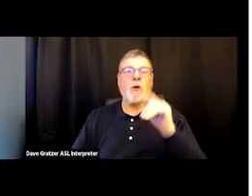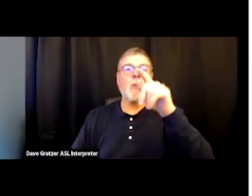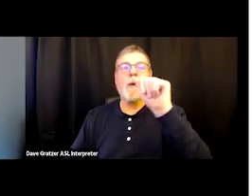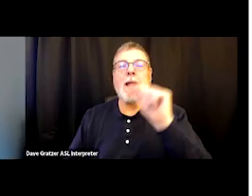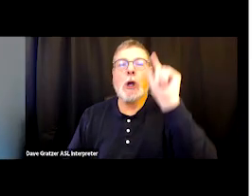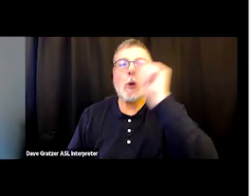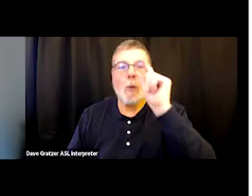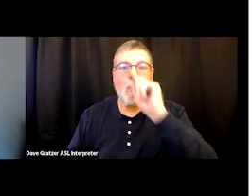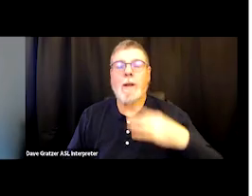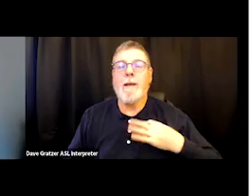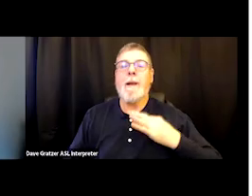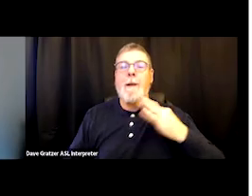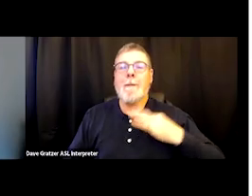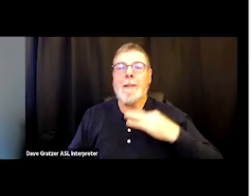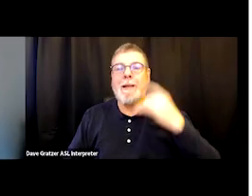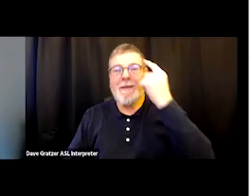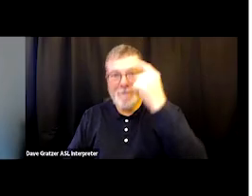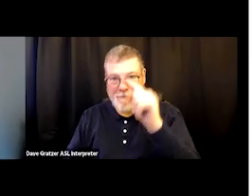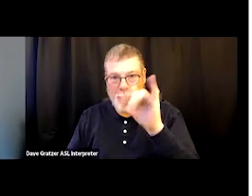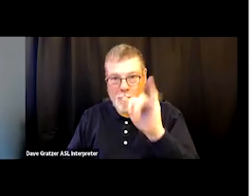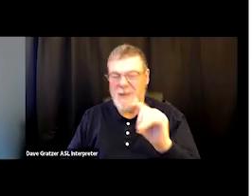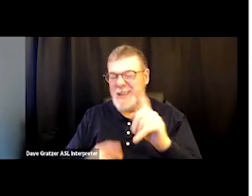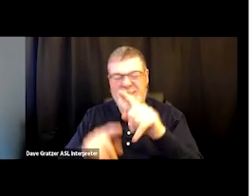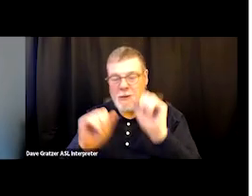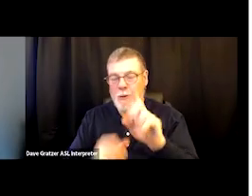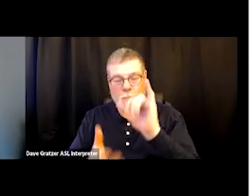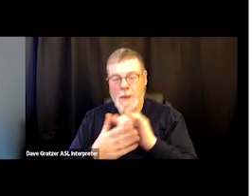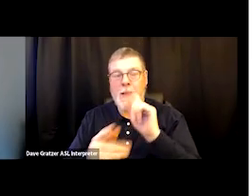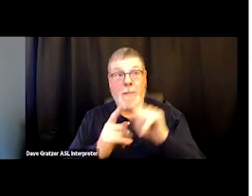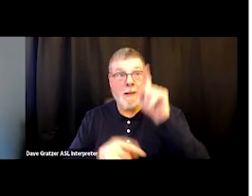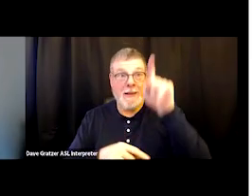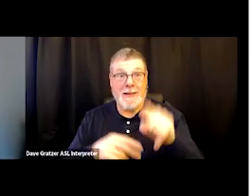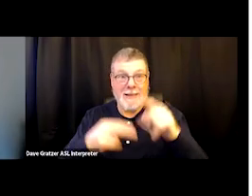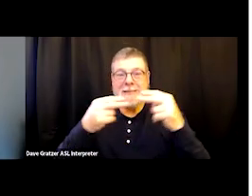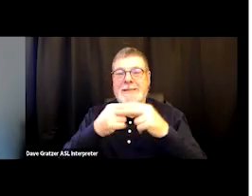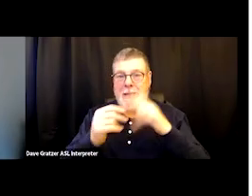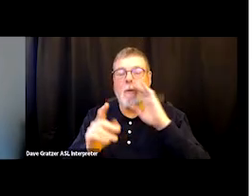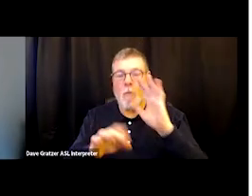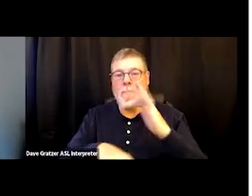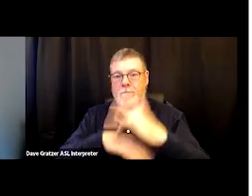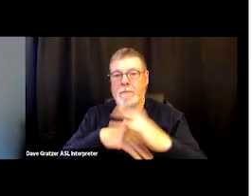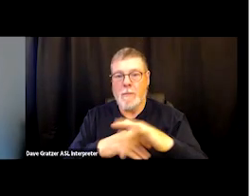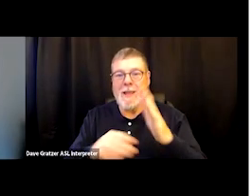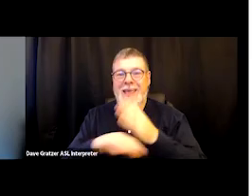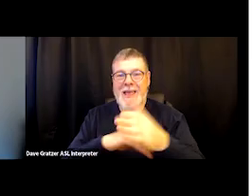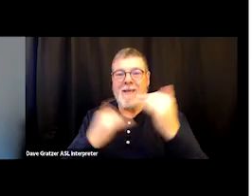apply for Social Security disability benefits anyways, but these slides will be available to everyone on our website after today's call.